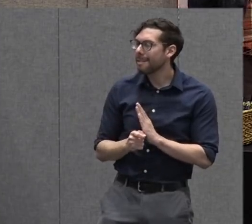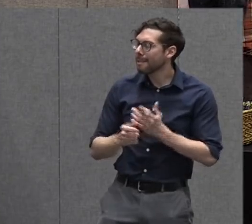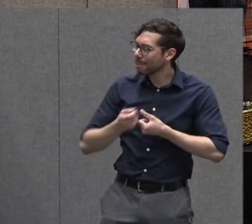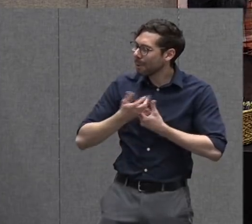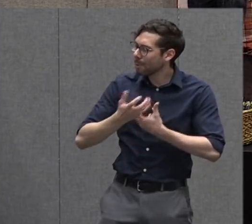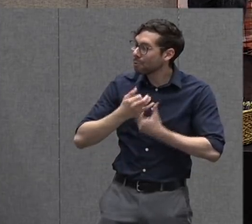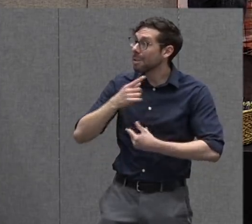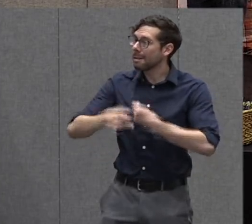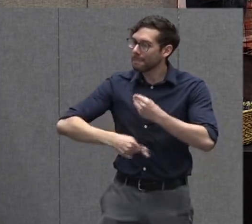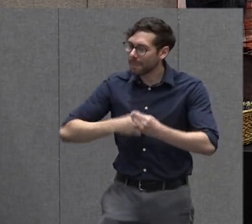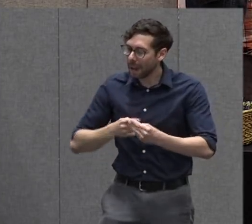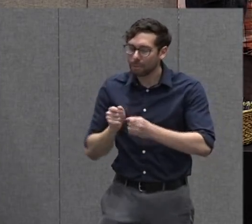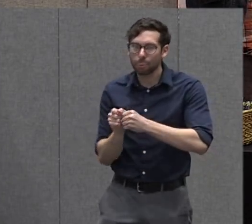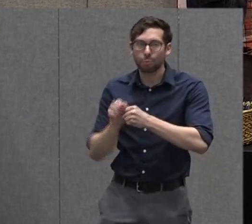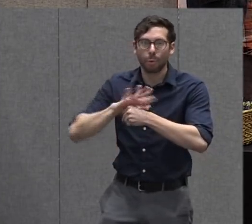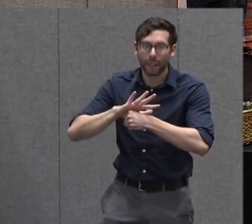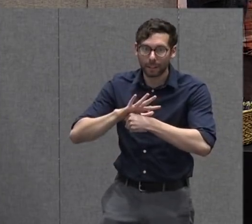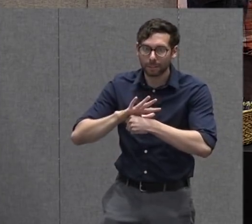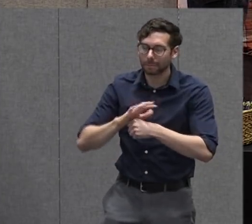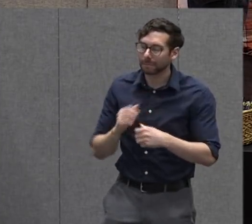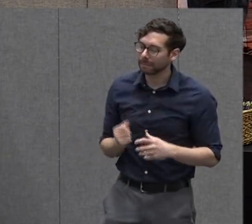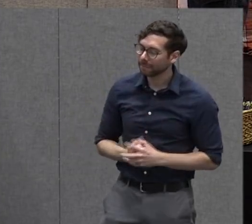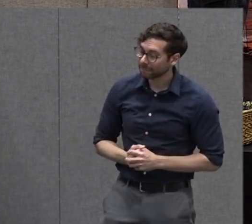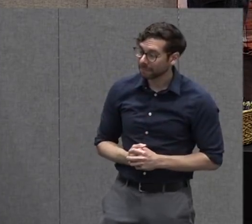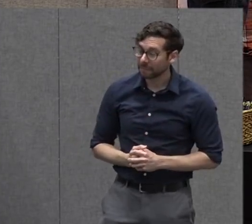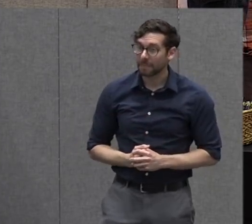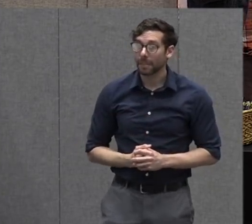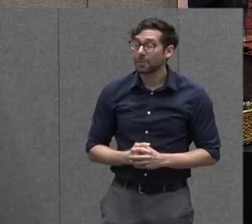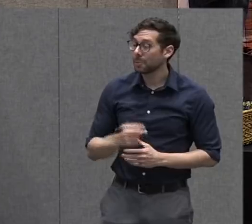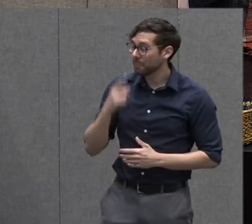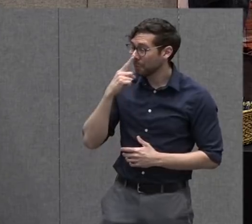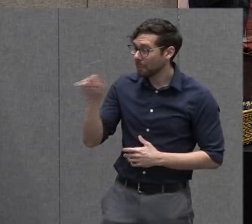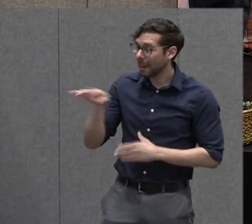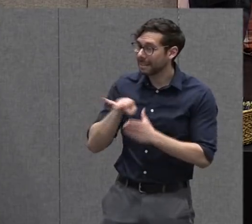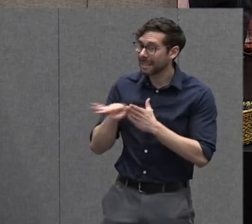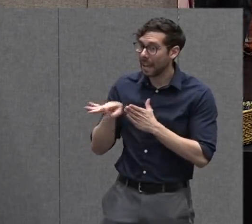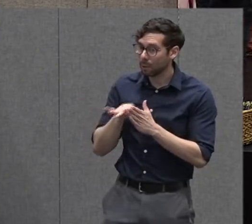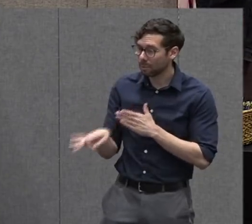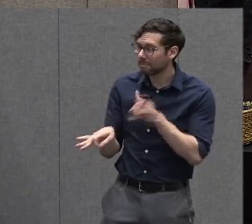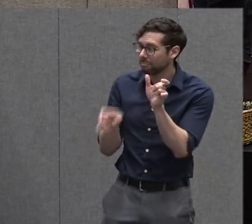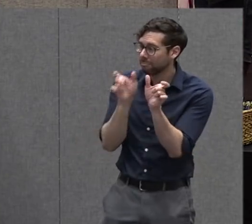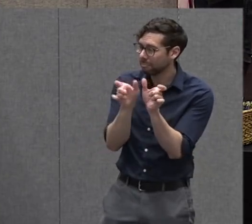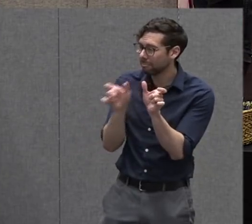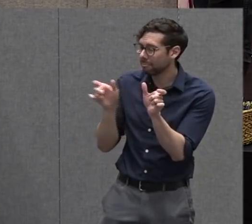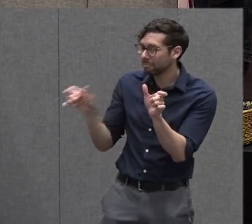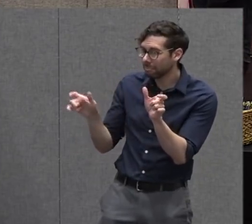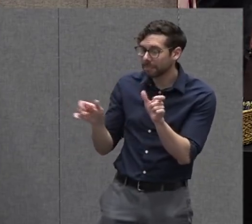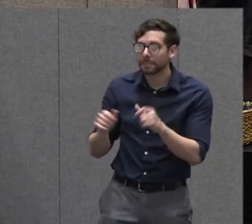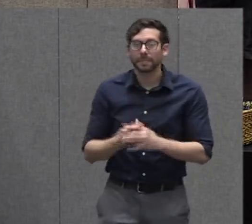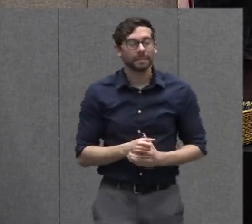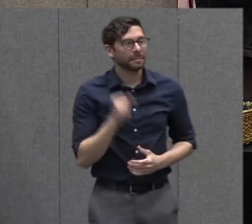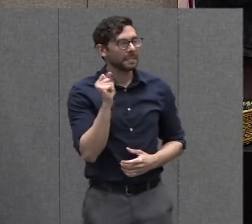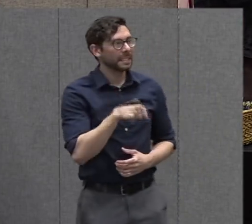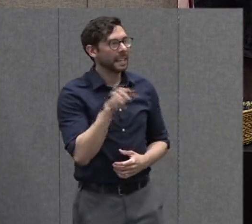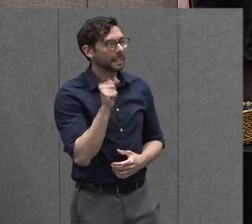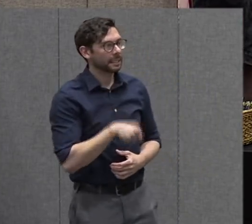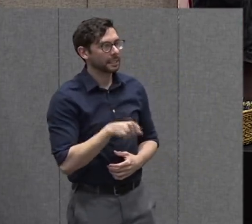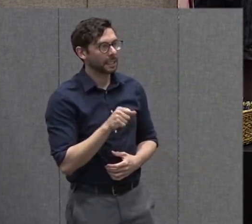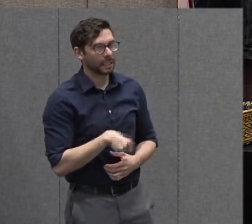[Miss Martindale] Maybe even before I write it... go. [Mr. R] Well, co-ro-na, Corona.